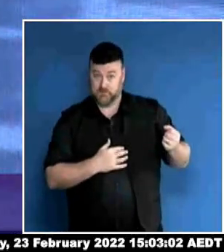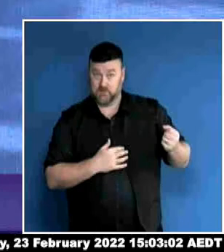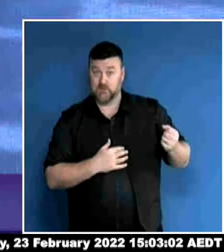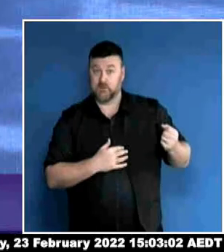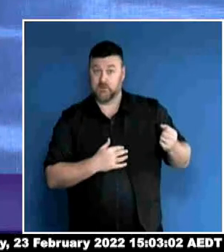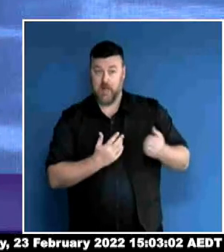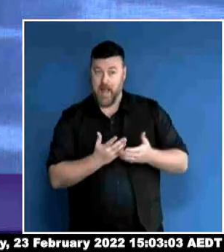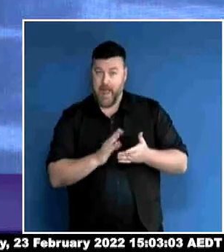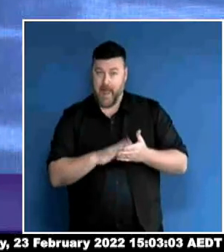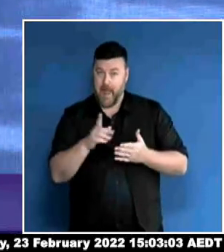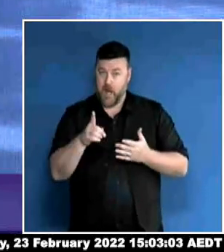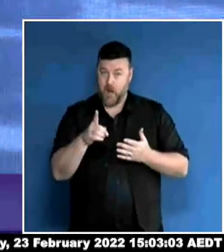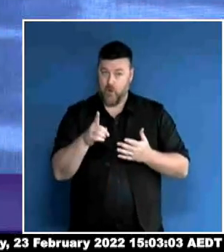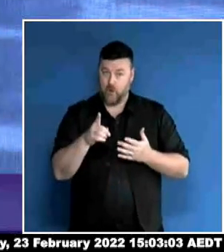Security.